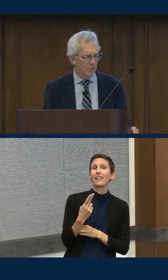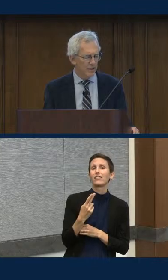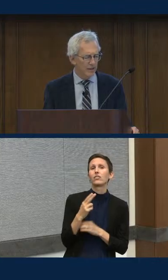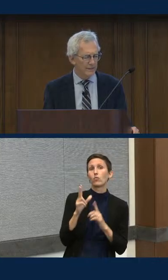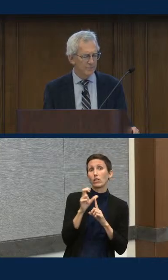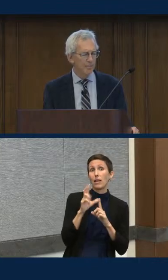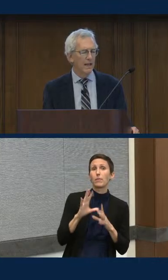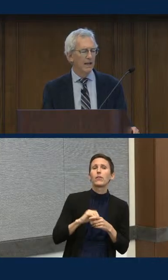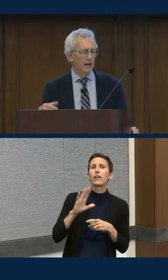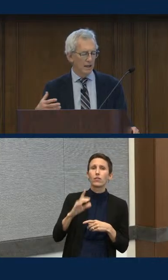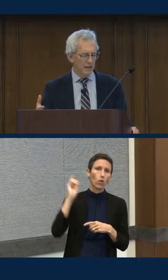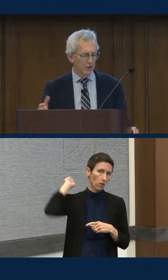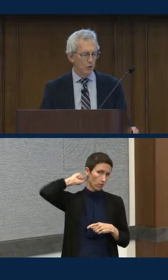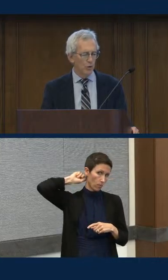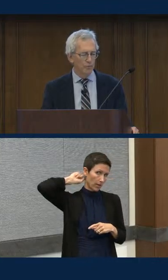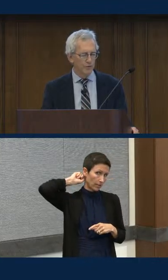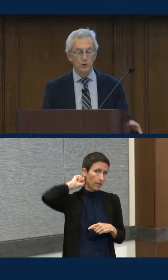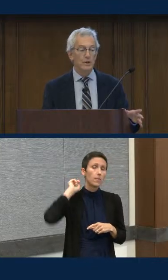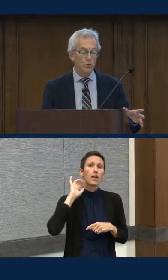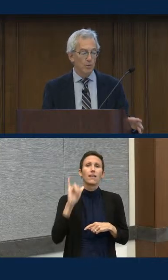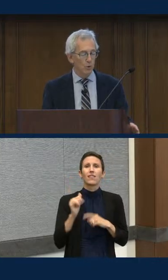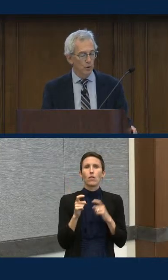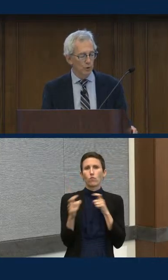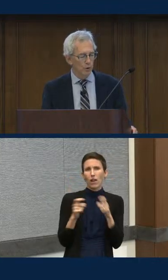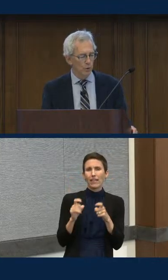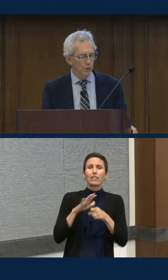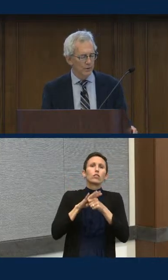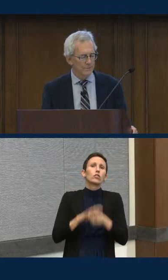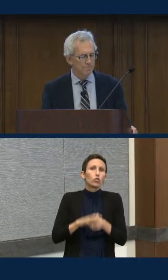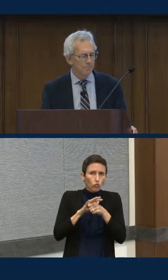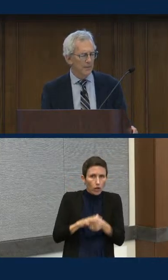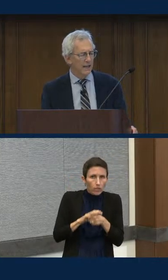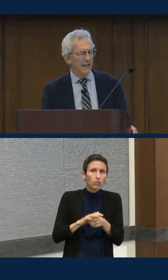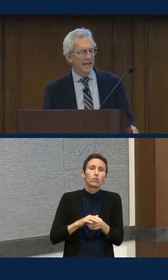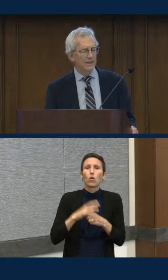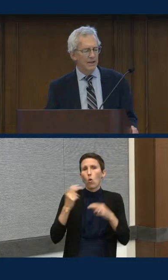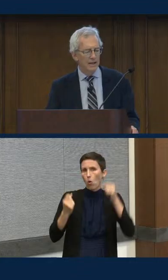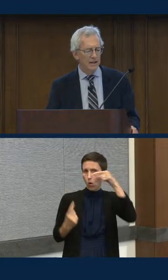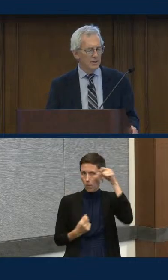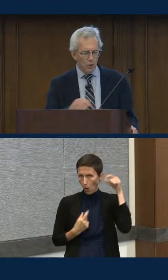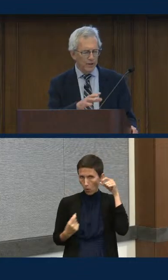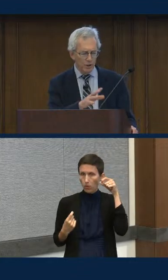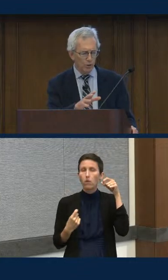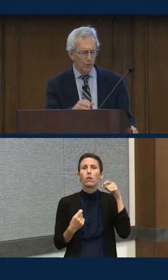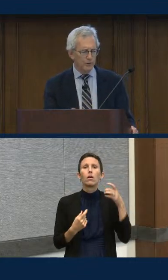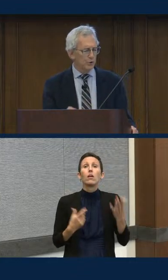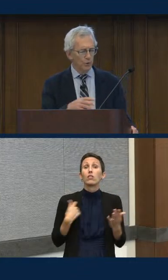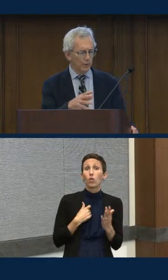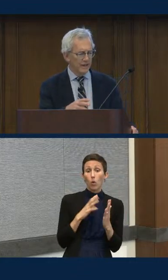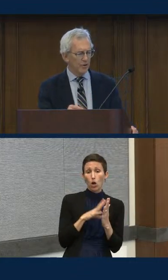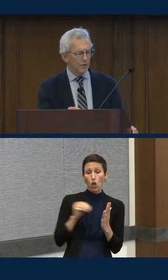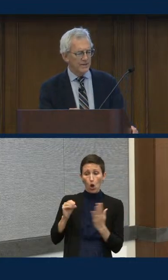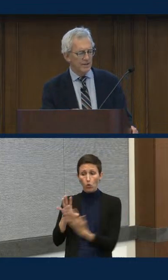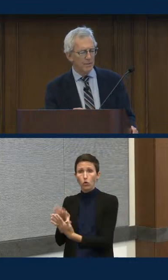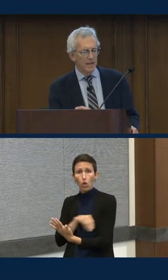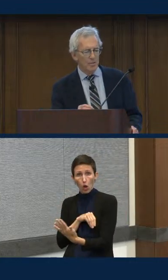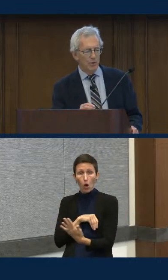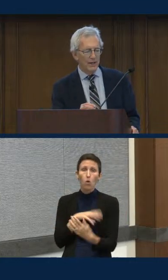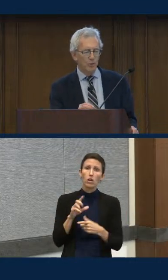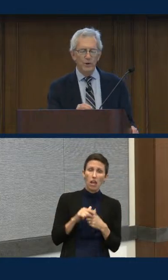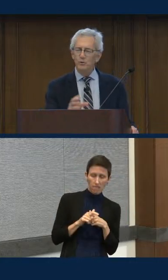adrenal cortex that regulates